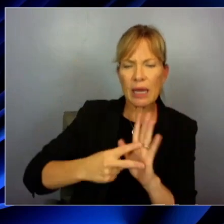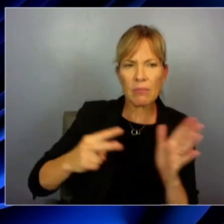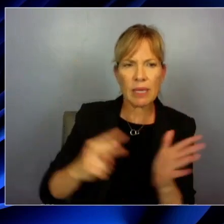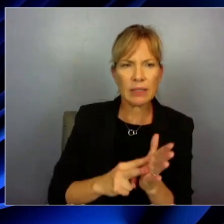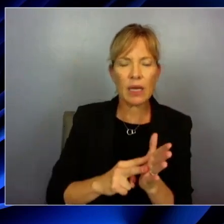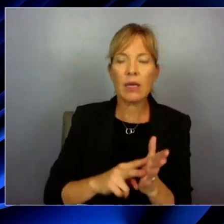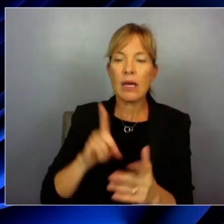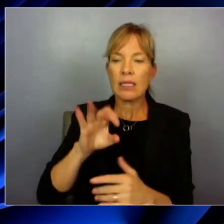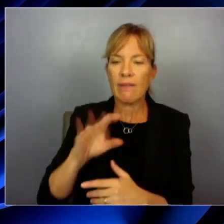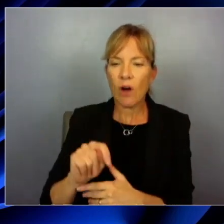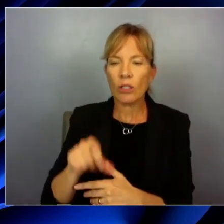10 followed by Windows 11.